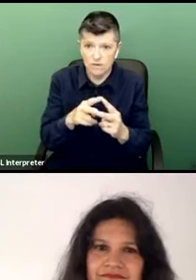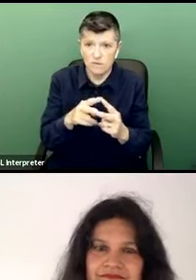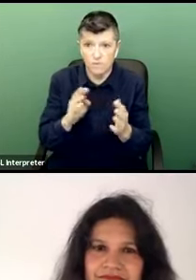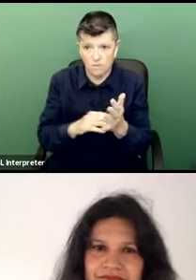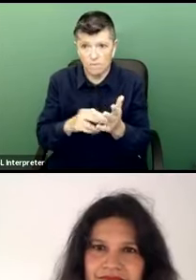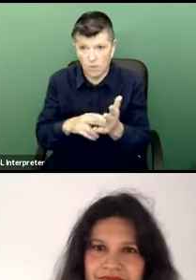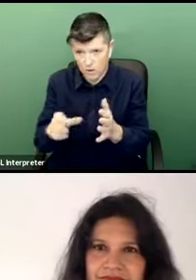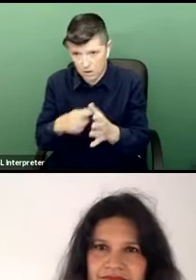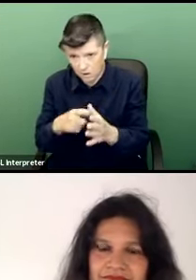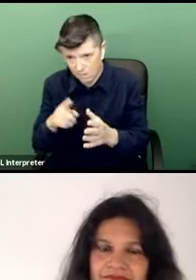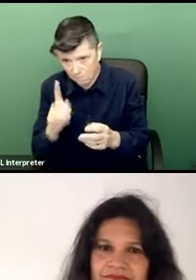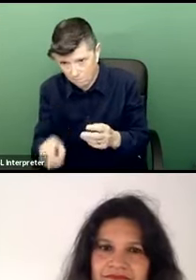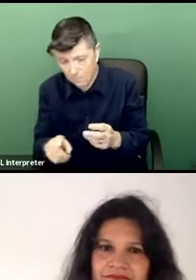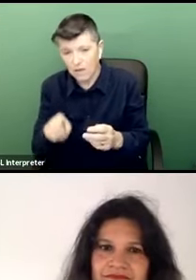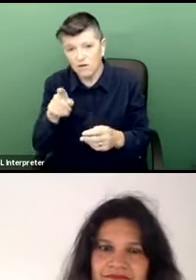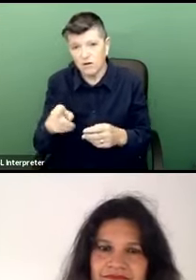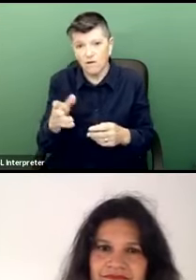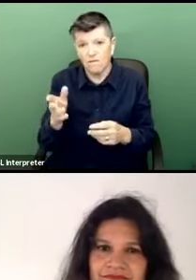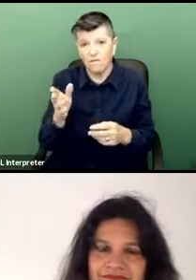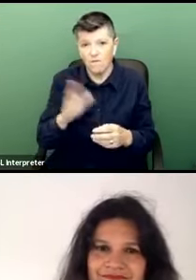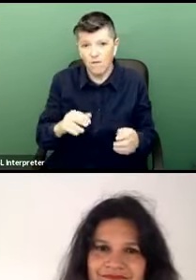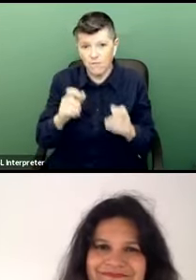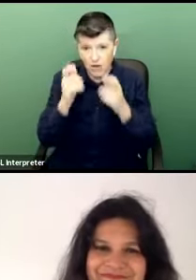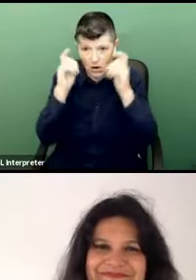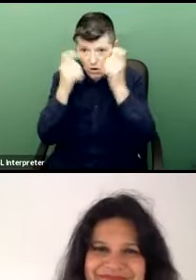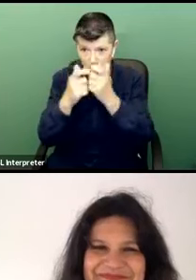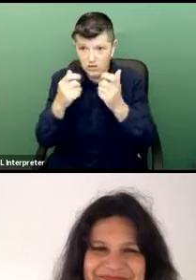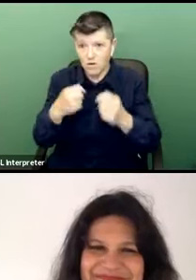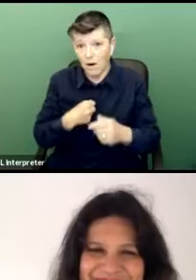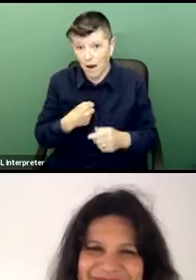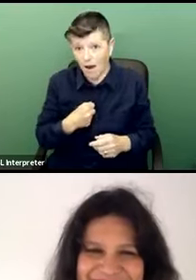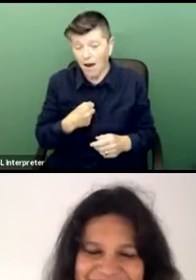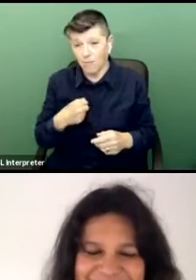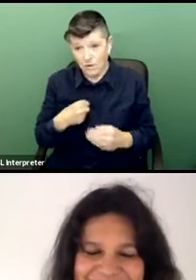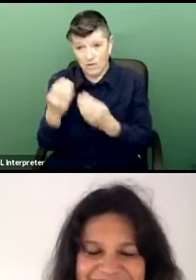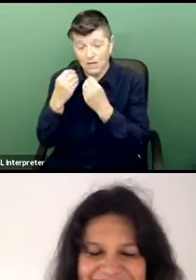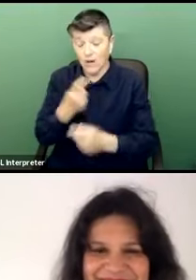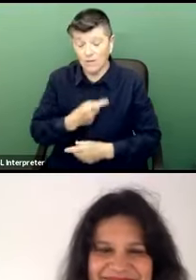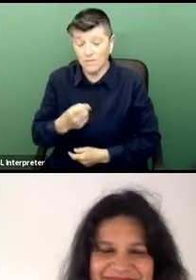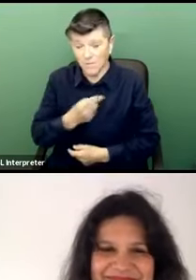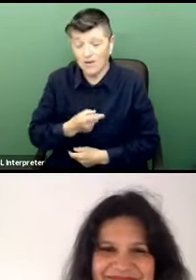judgement which have come very recently but the executive has an ability to do